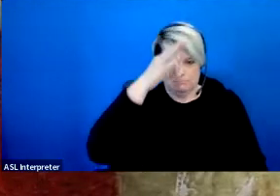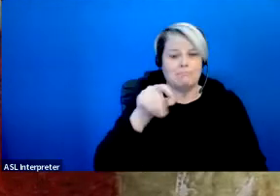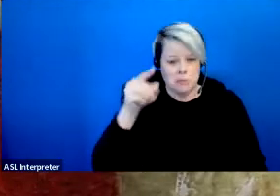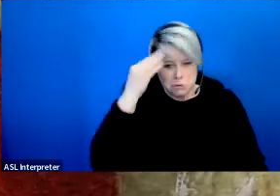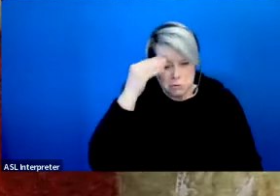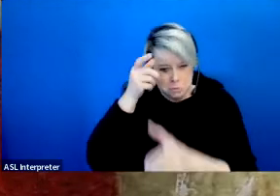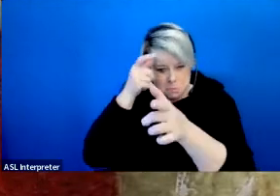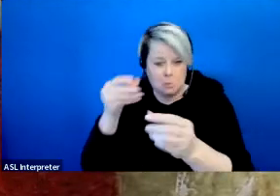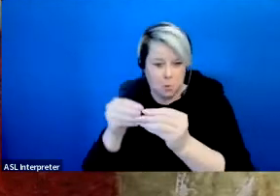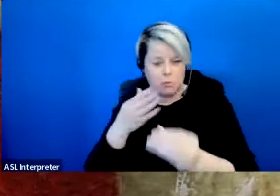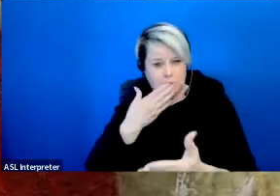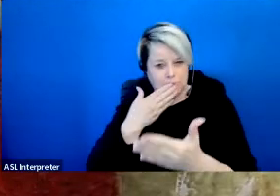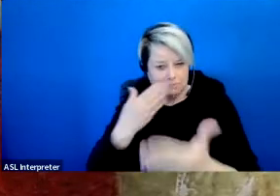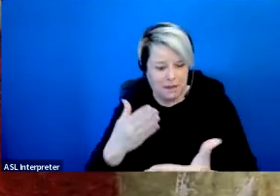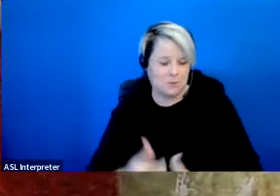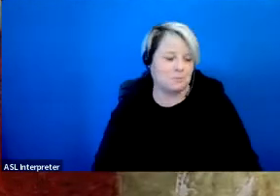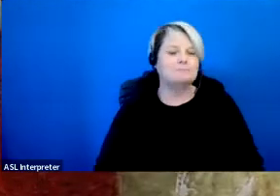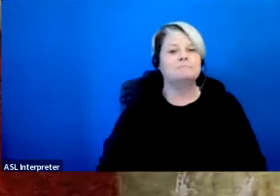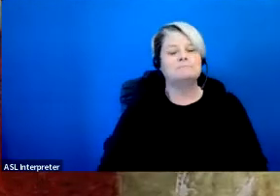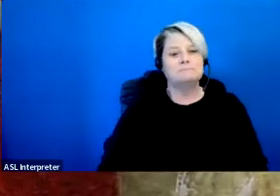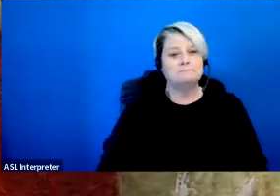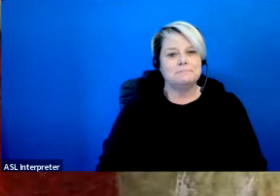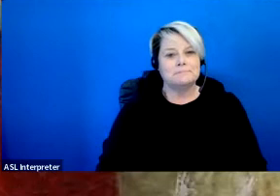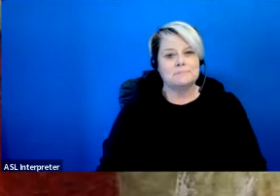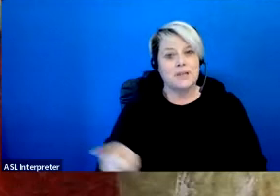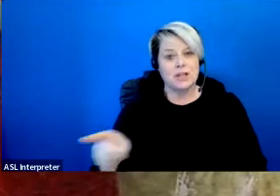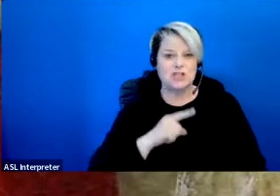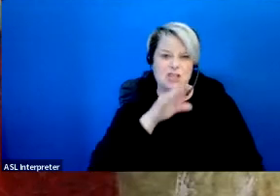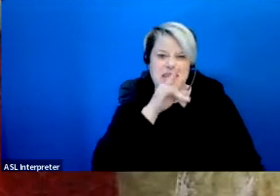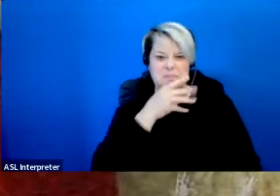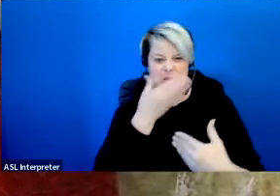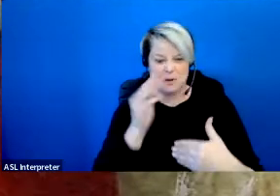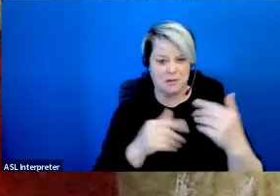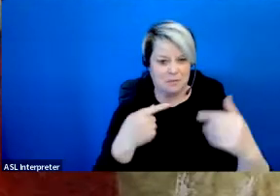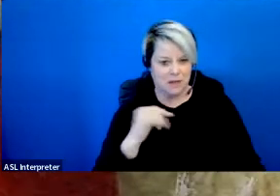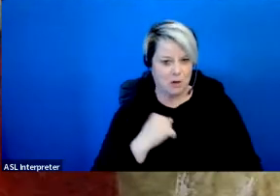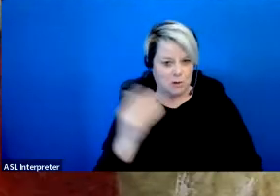all of the information about the library that I don't and that is quite a bit. So I am grateful she is